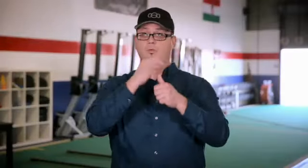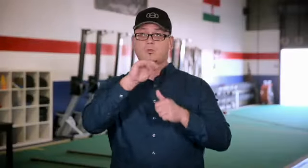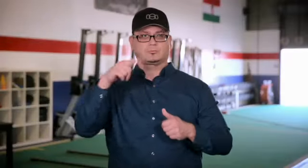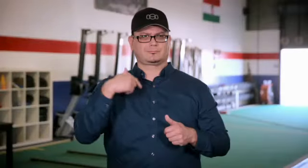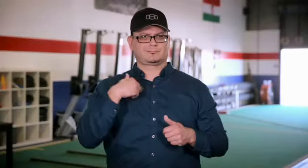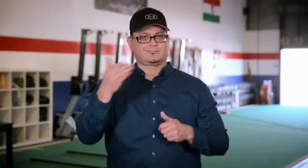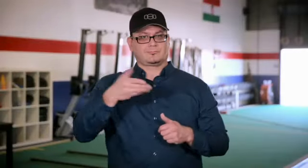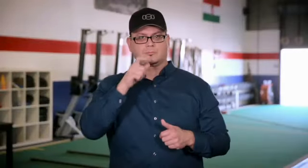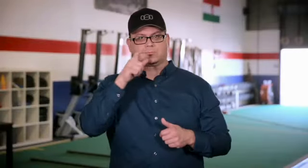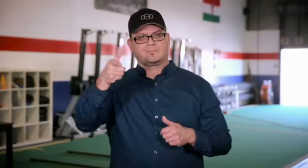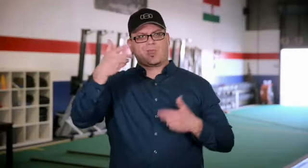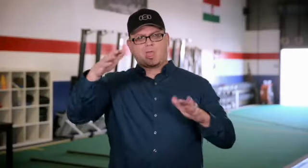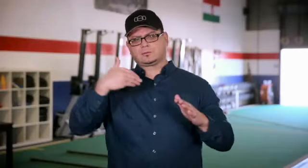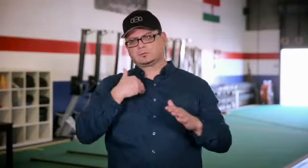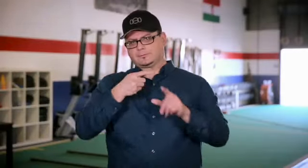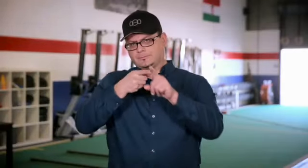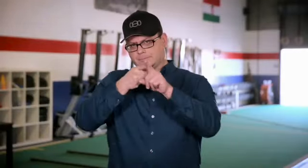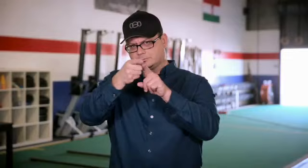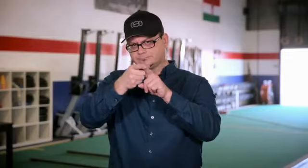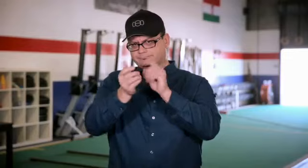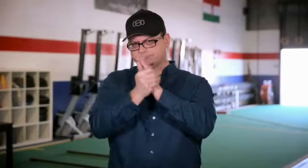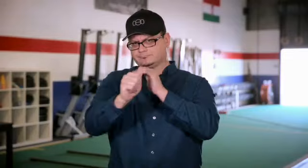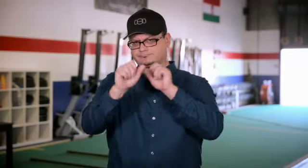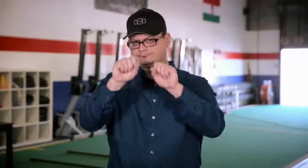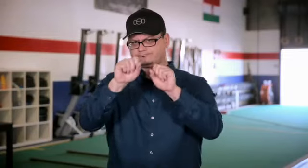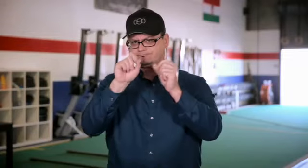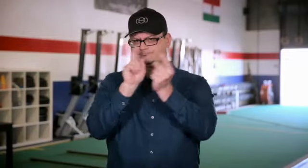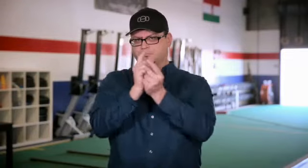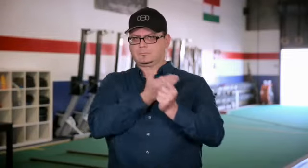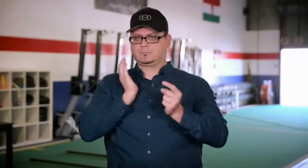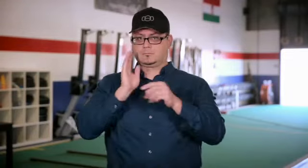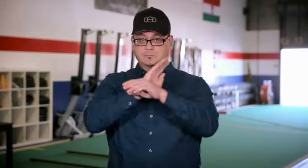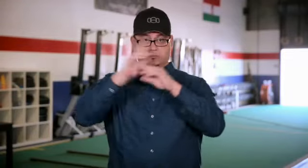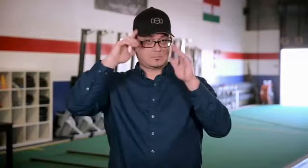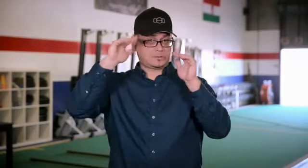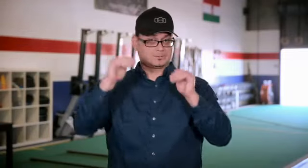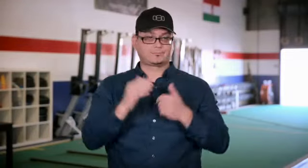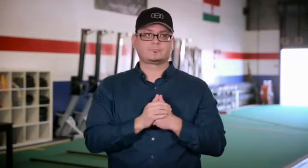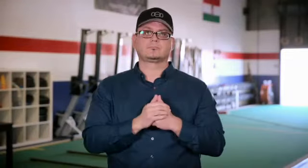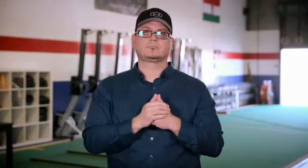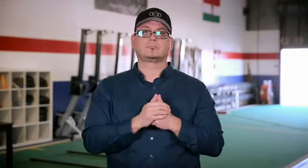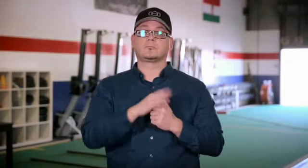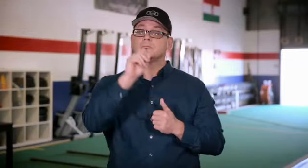The first thing I look for is the people who have specialized skills that meet our business expectations.